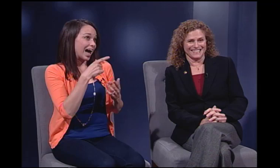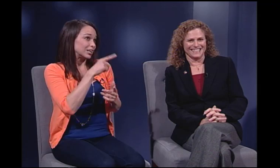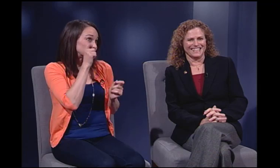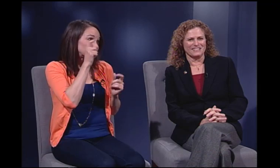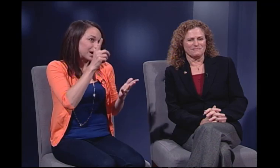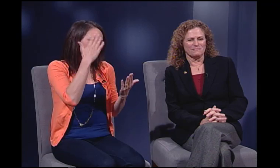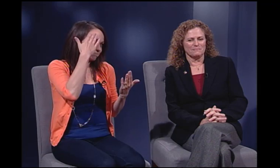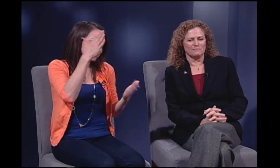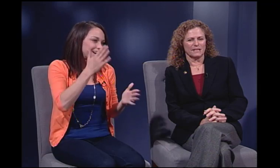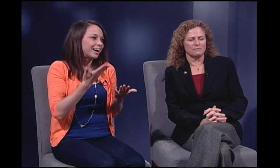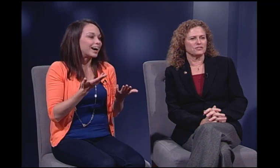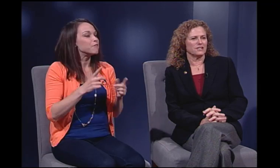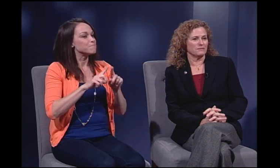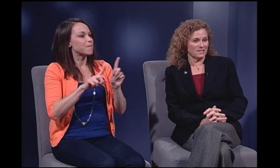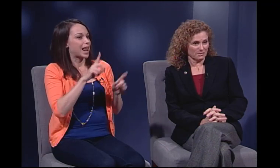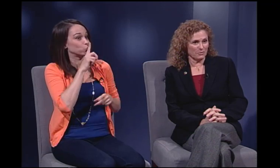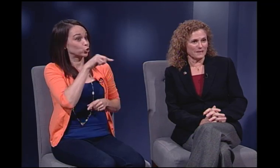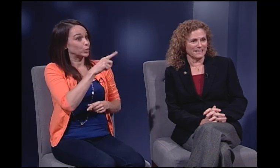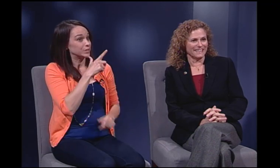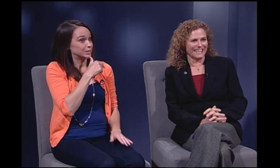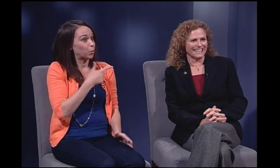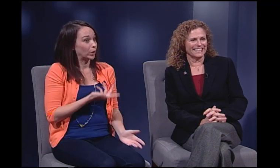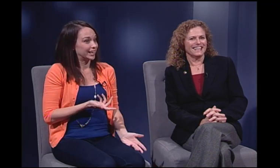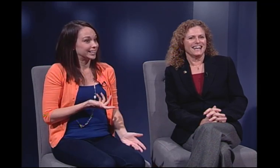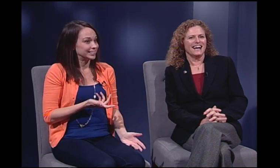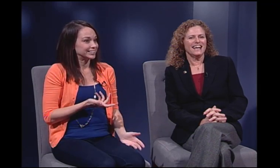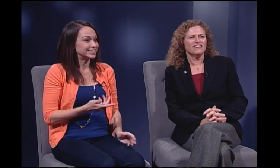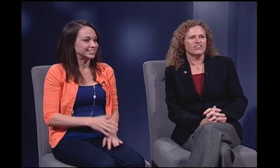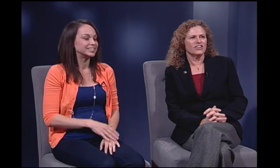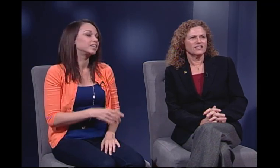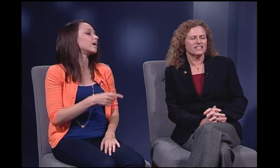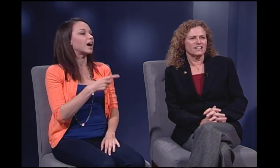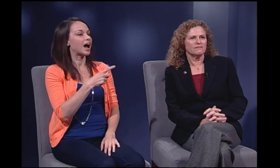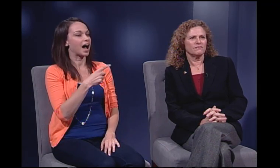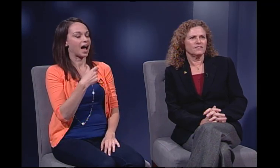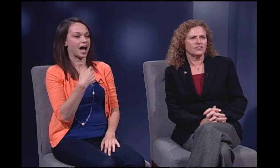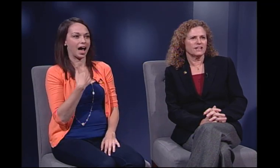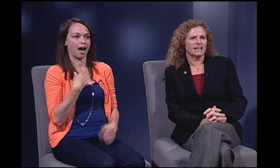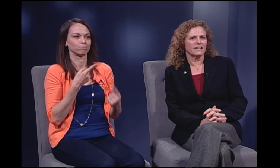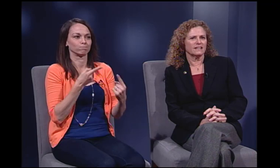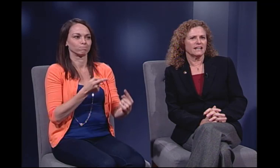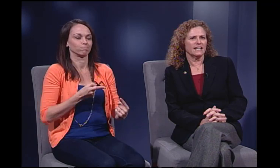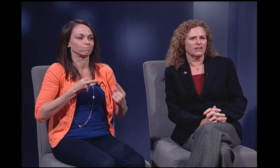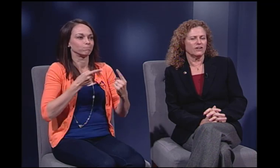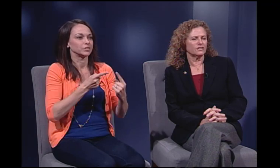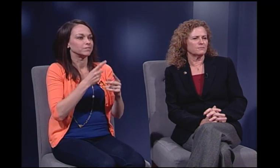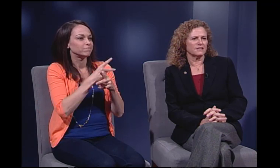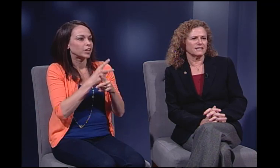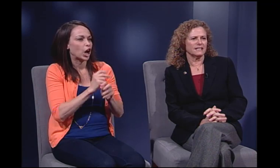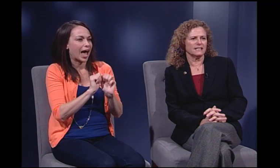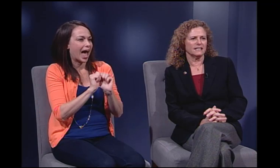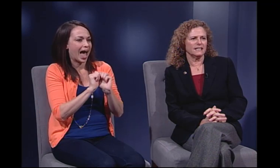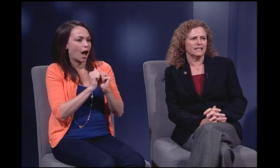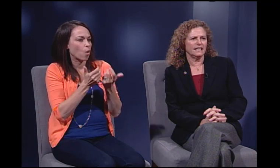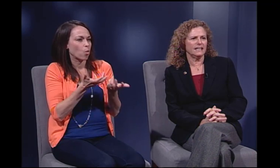but I'm sure he was disappointed in that. I have a hard time figuring out how ultimately he